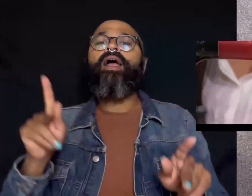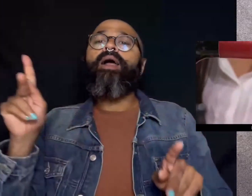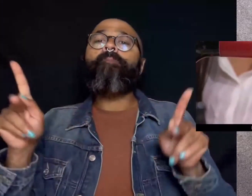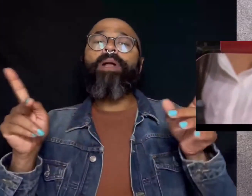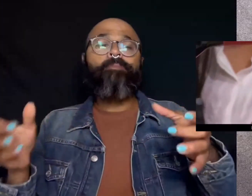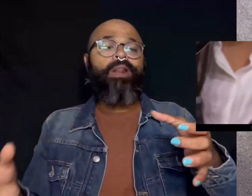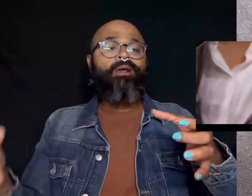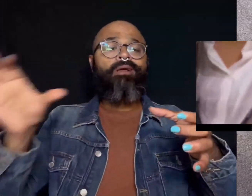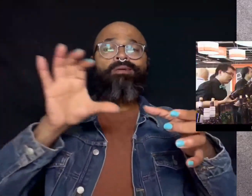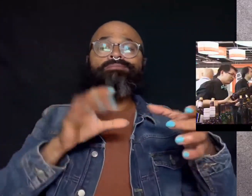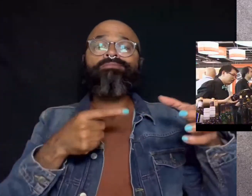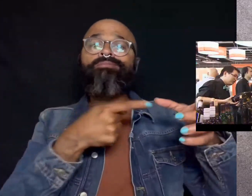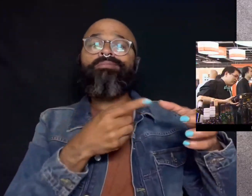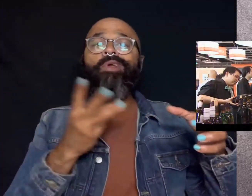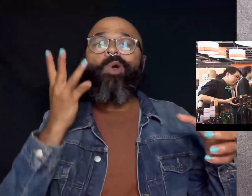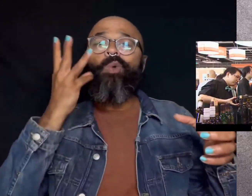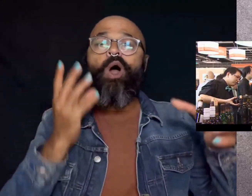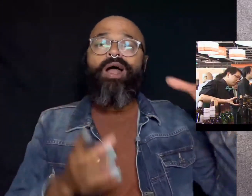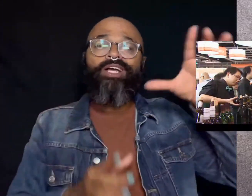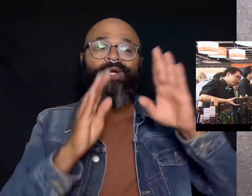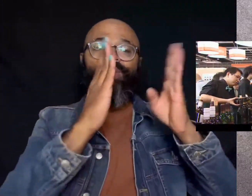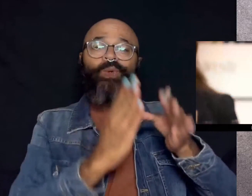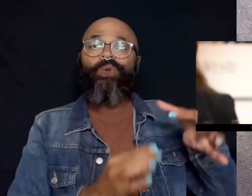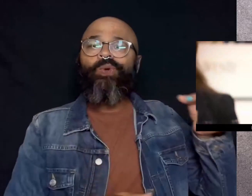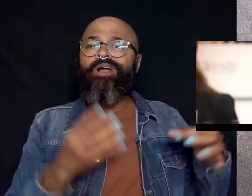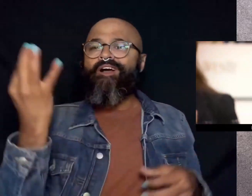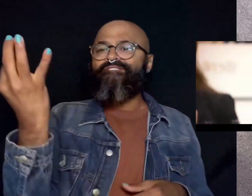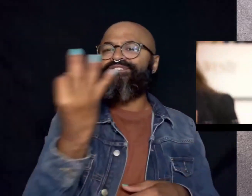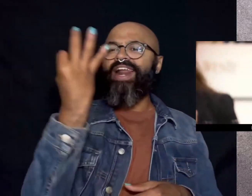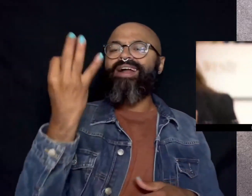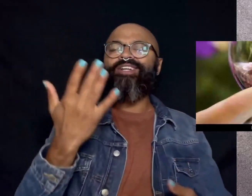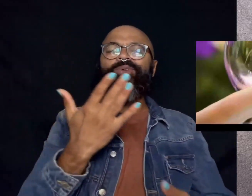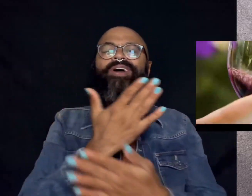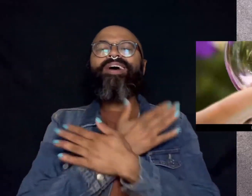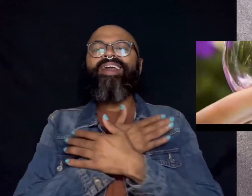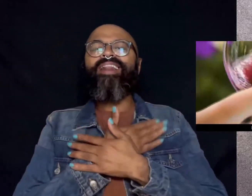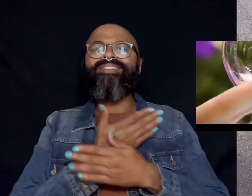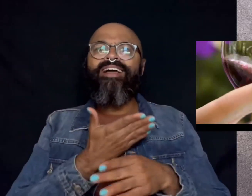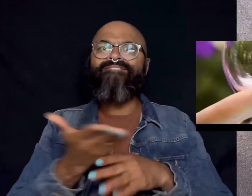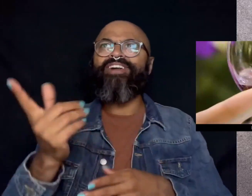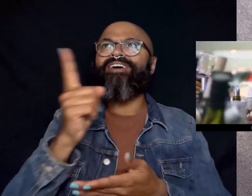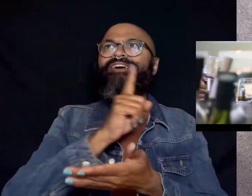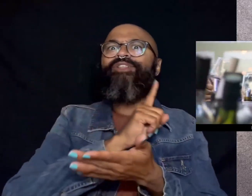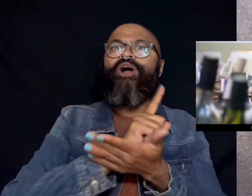Typically, people pour a glass of wine on Friday to relax after a long work